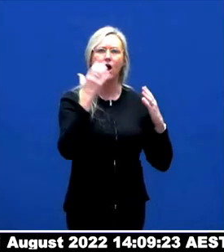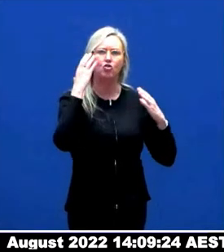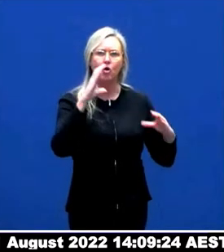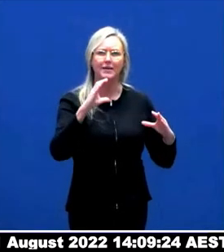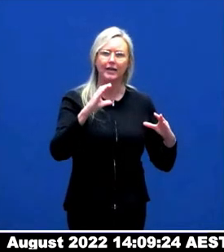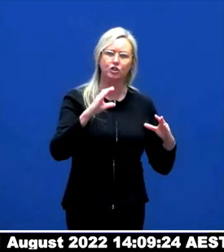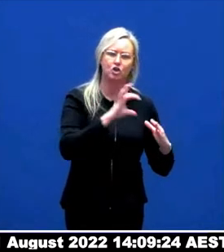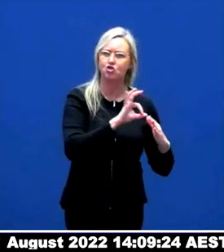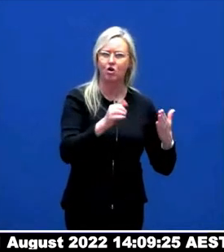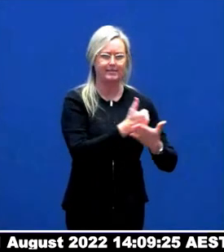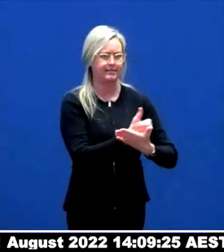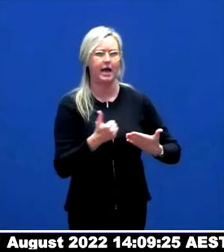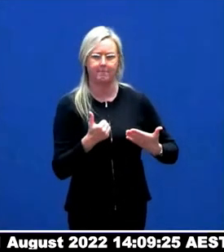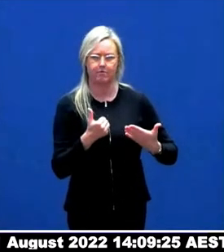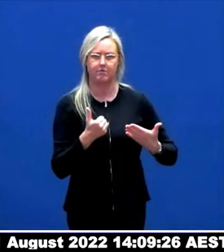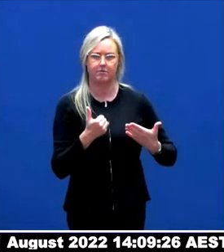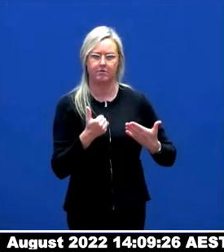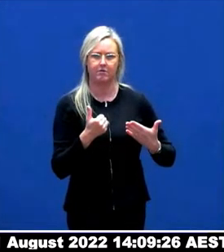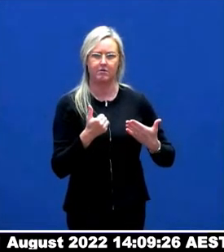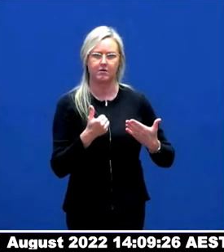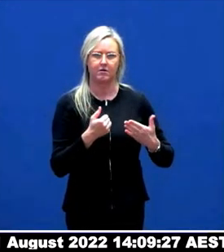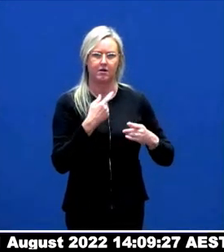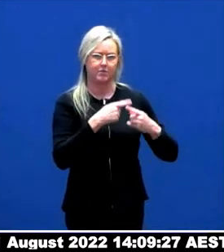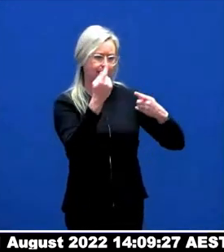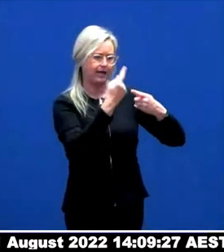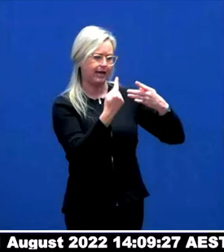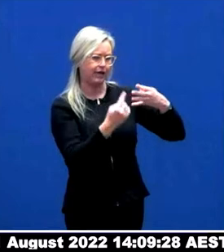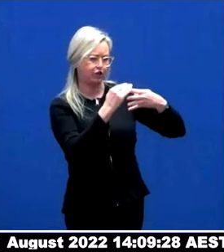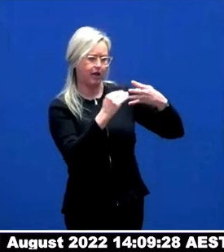a person". LISA SHORT: Yes. MS DOWSETT: And at each of the levels of escalation and